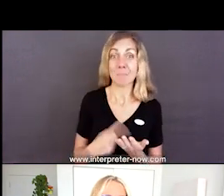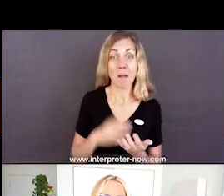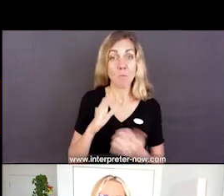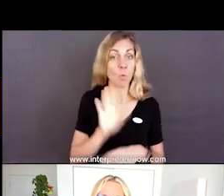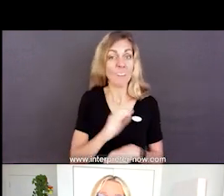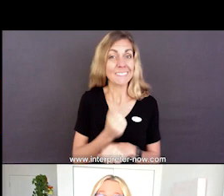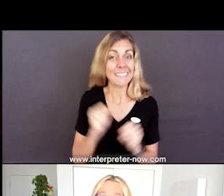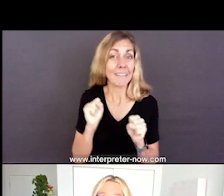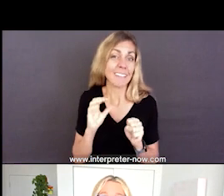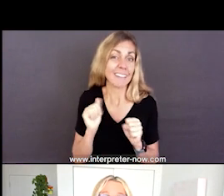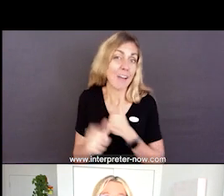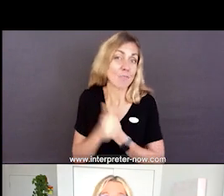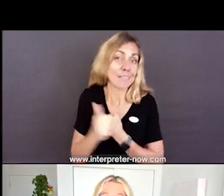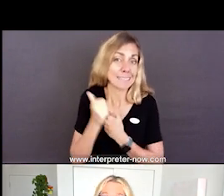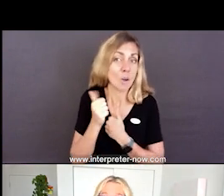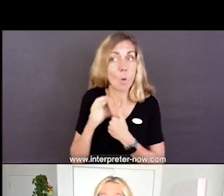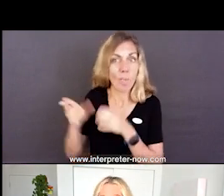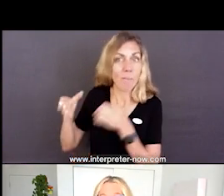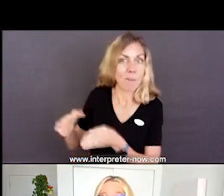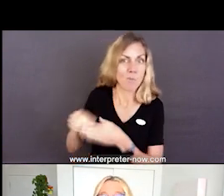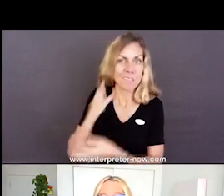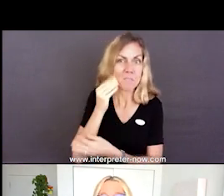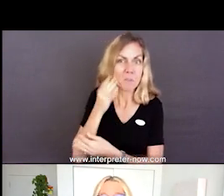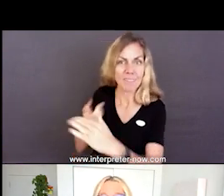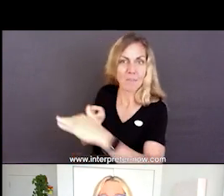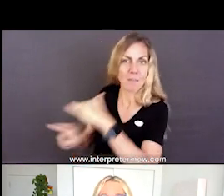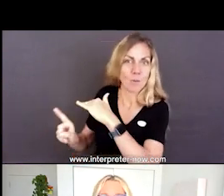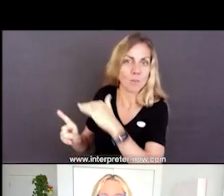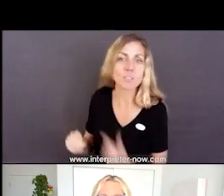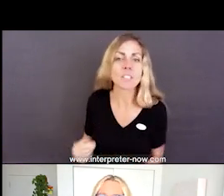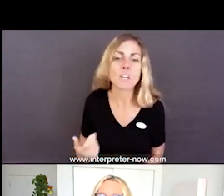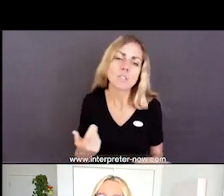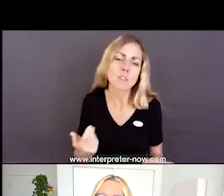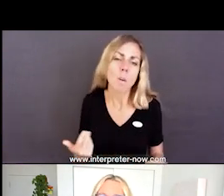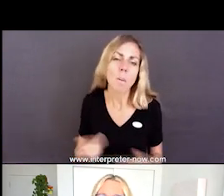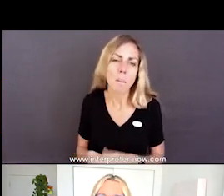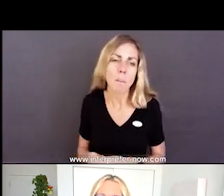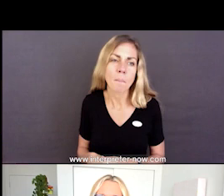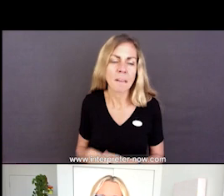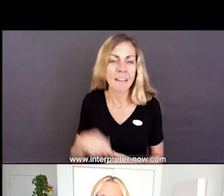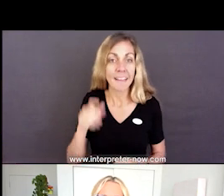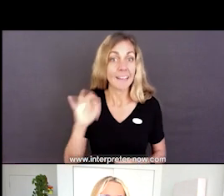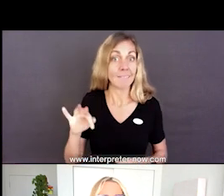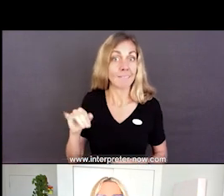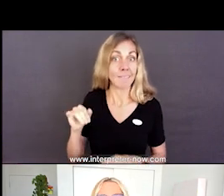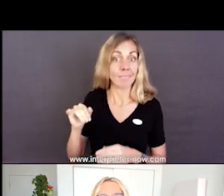Sometimes it might jeopardize the safety of yourself, or the person experiencing the microaggression in the moment.